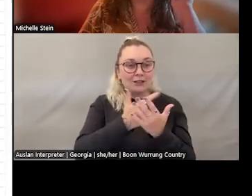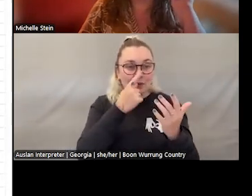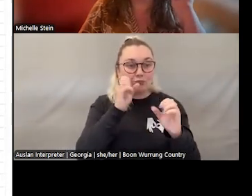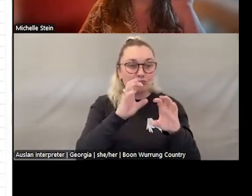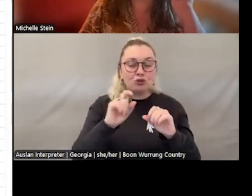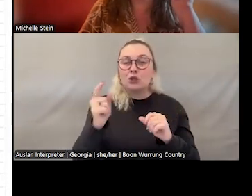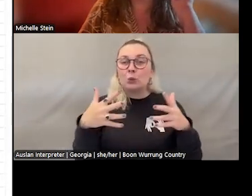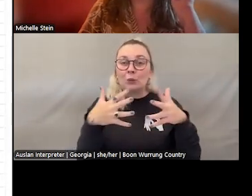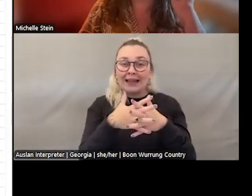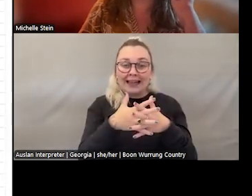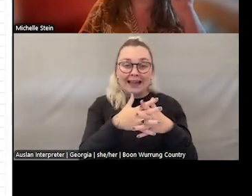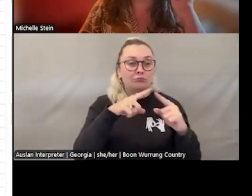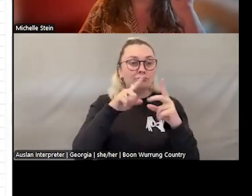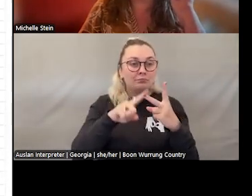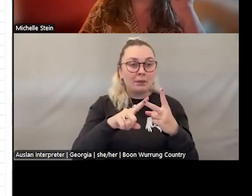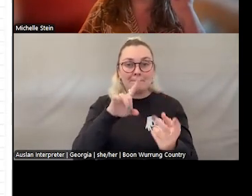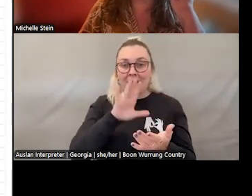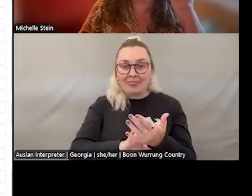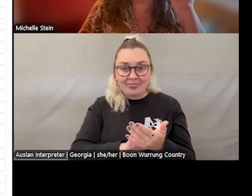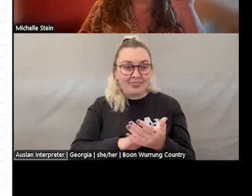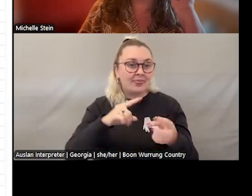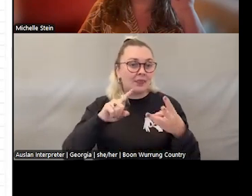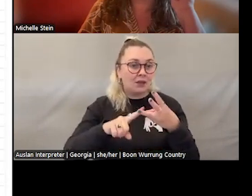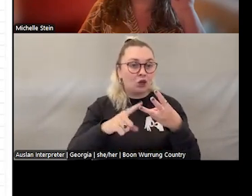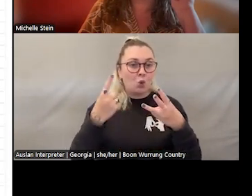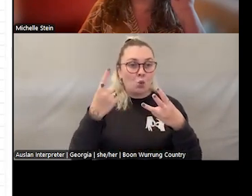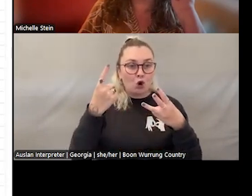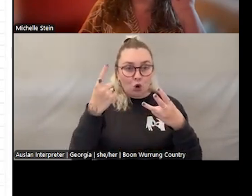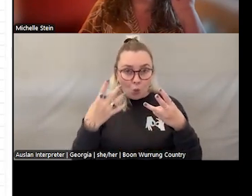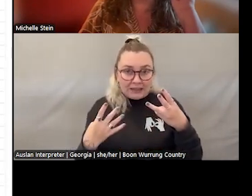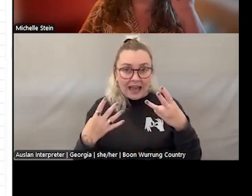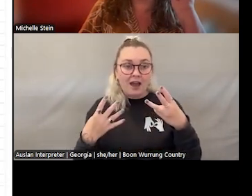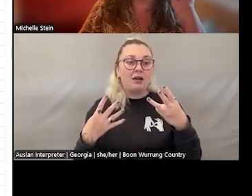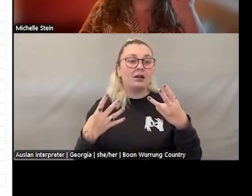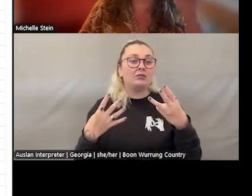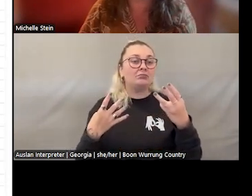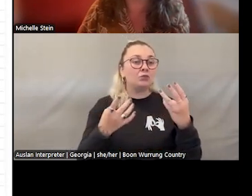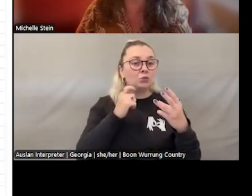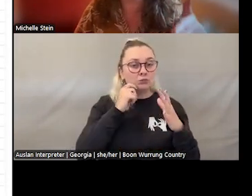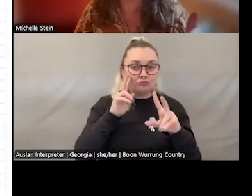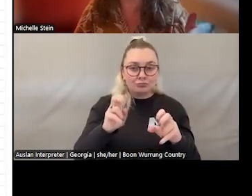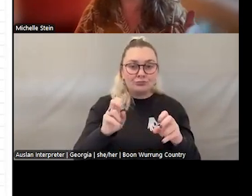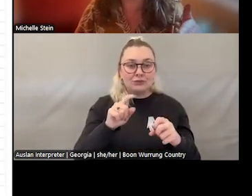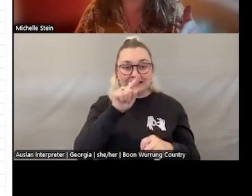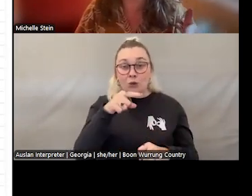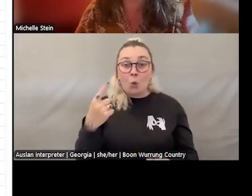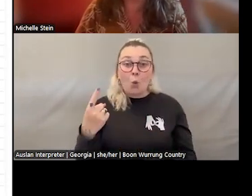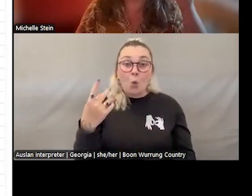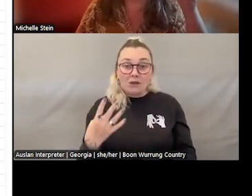weekly and monthly tasks, what other quarterly tasks you will look at and those quarterly tasks,